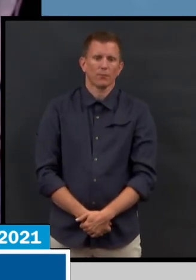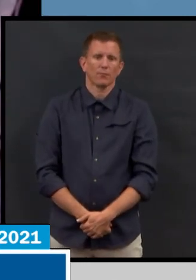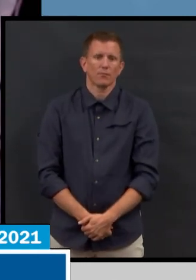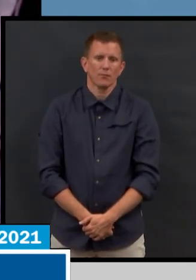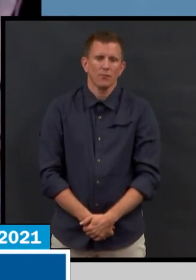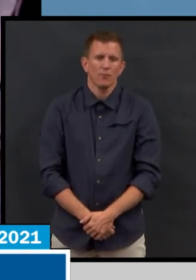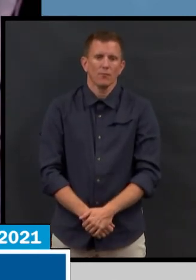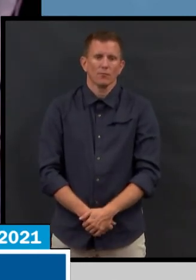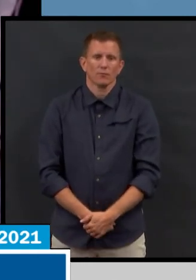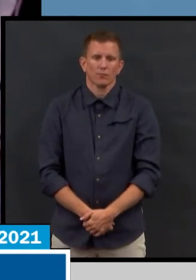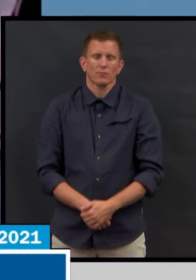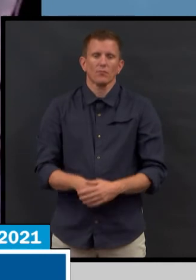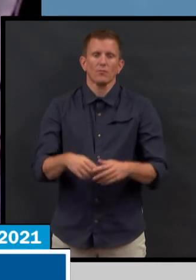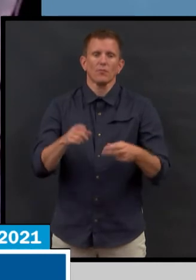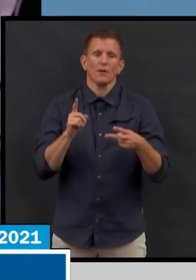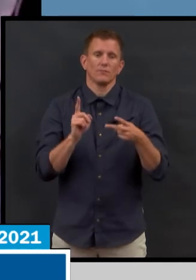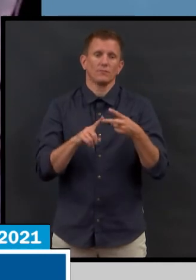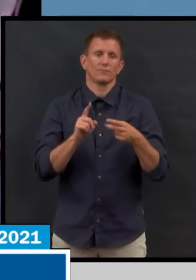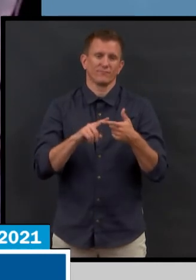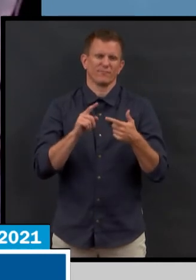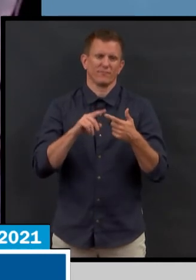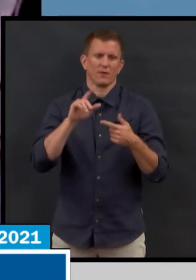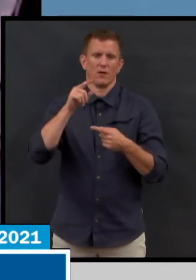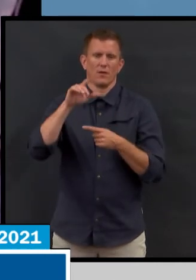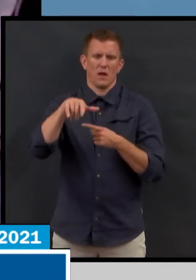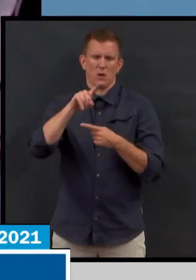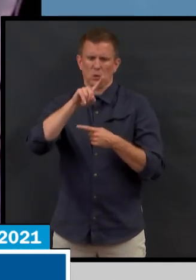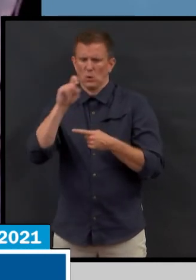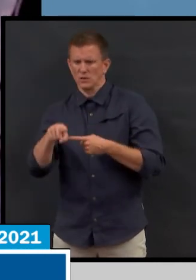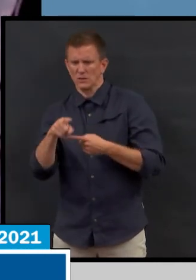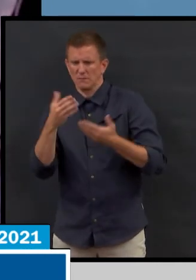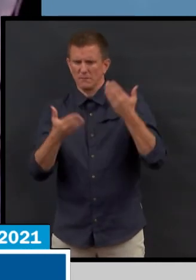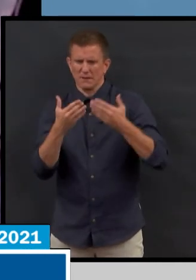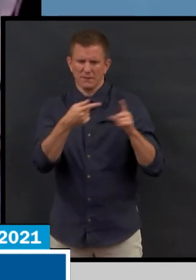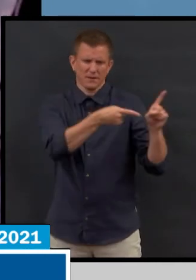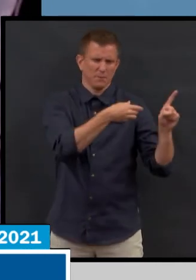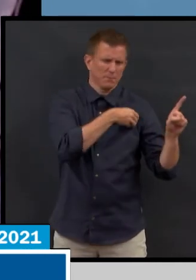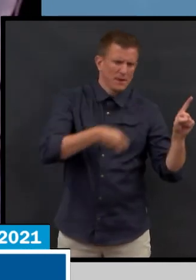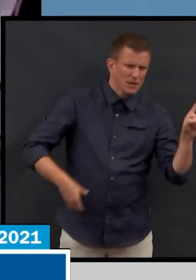as well as for bob um i know that they have been working hand in hand